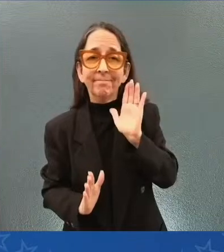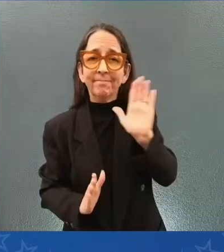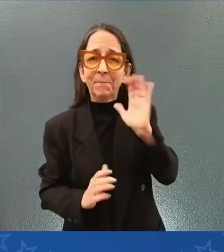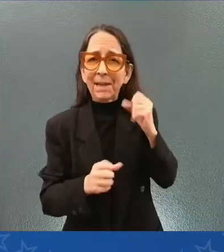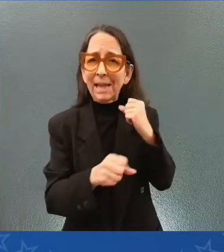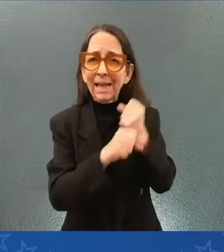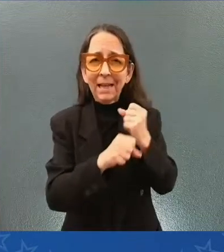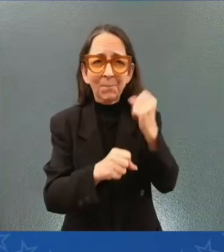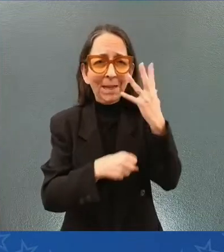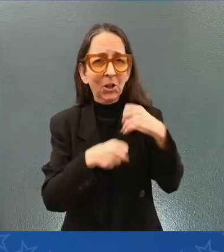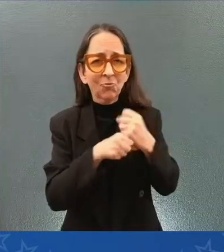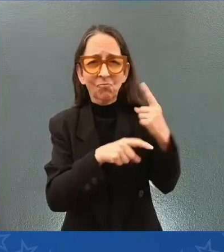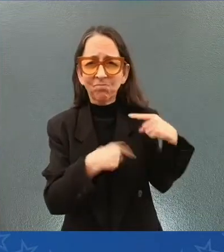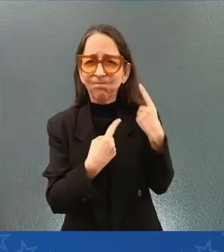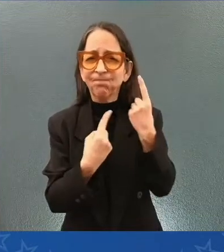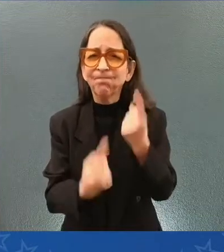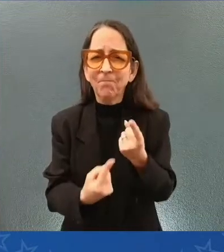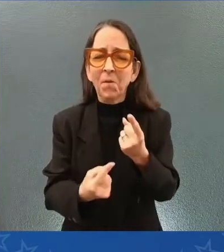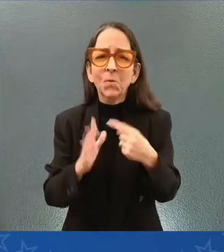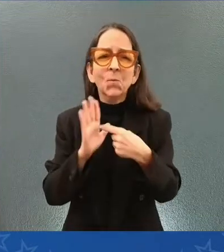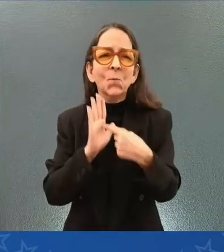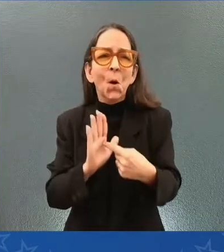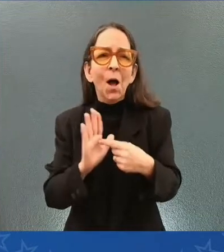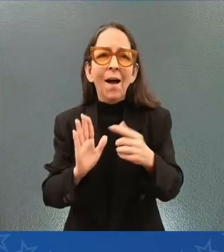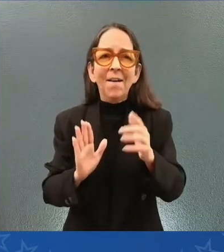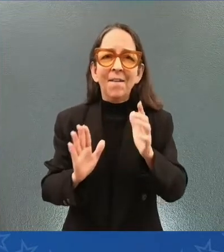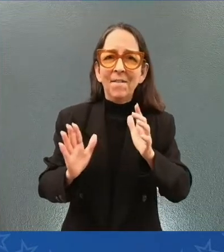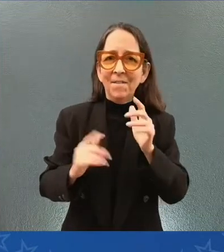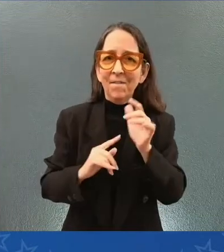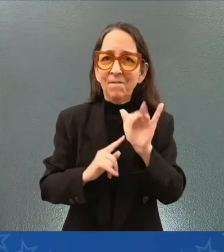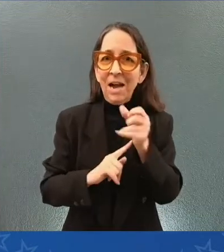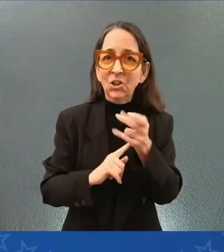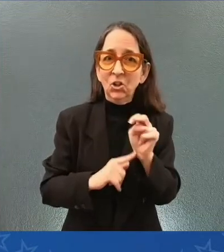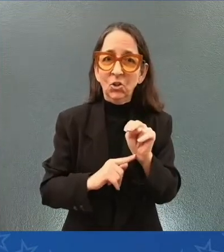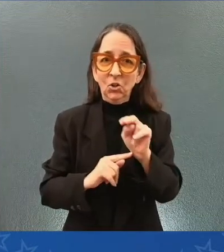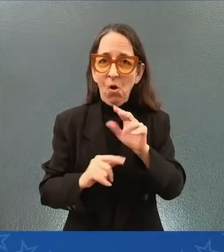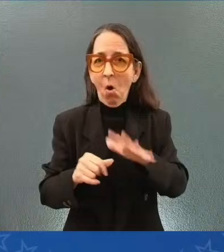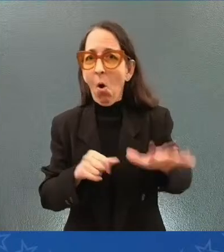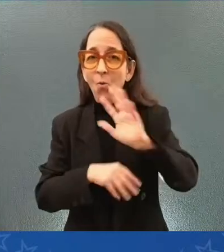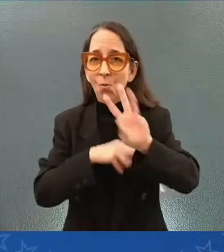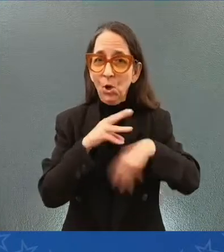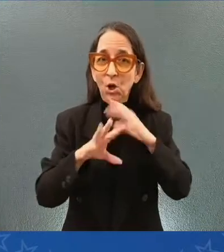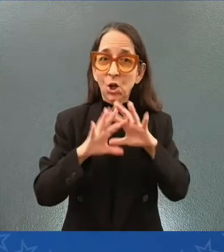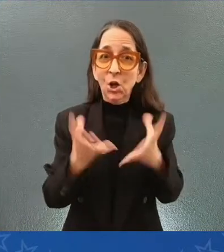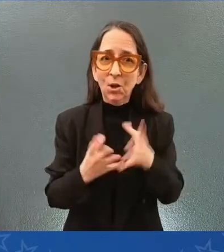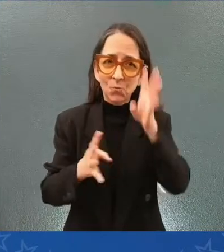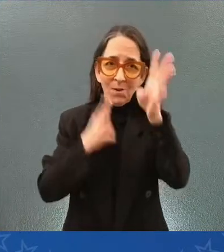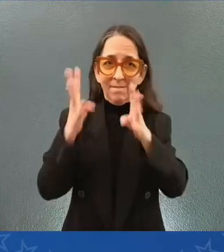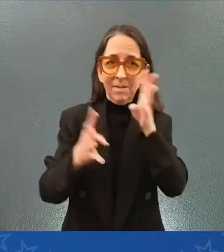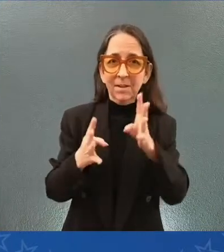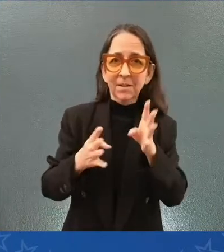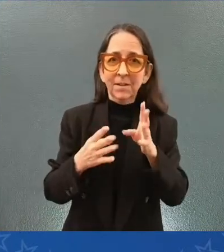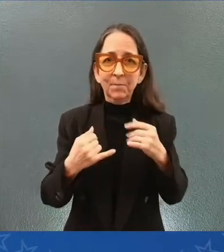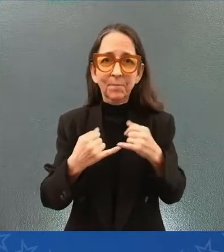in America and around the world. Pushing creative boundaries, she uses fashion as a mirror to reflect our culture